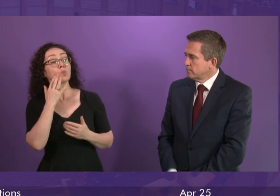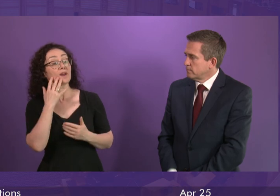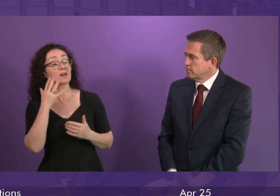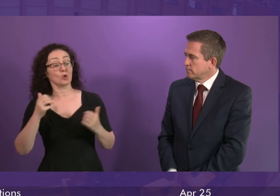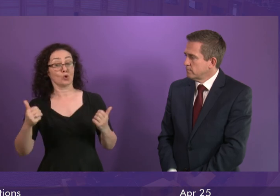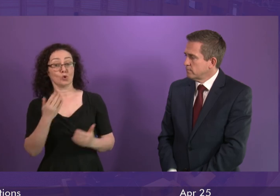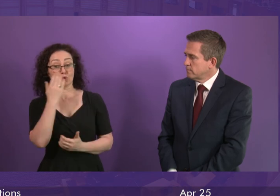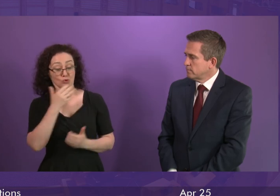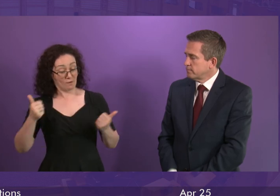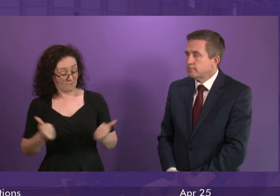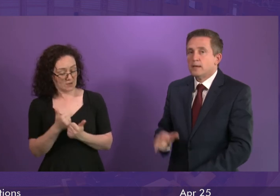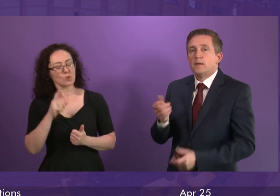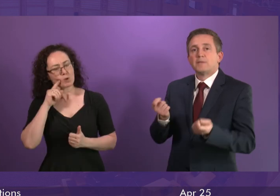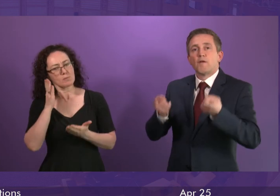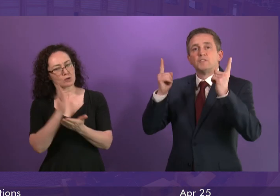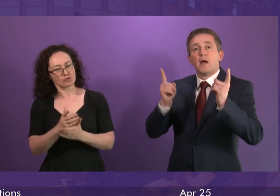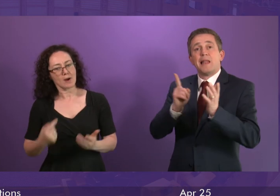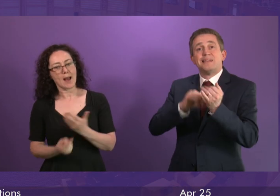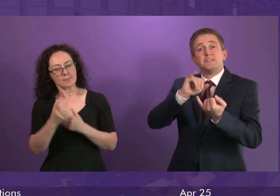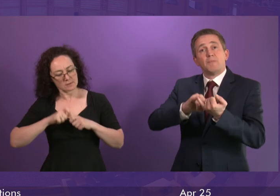to ensure that that is the case. Liz Smith: